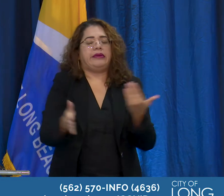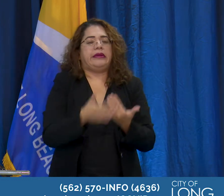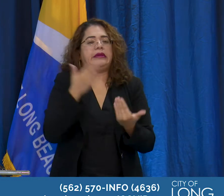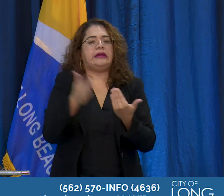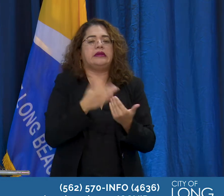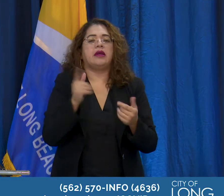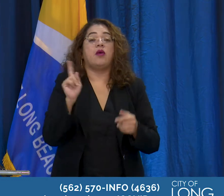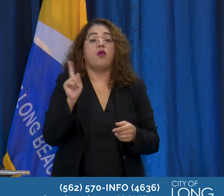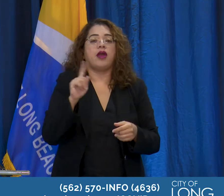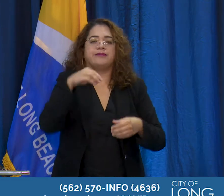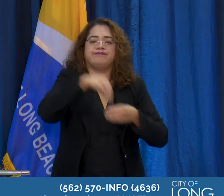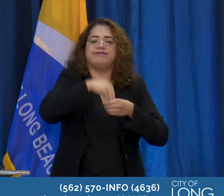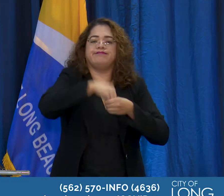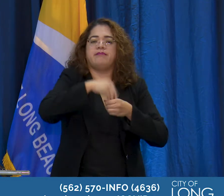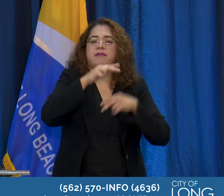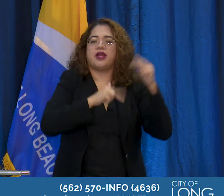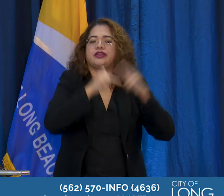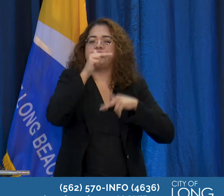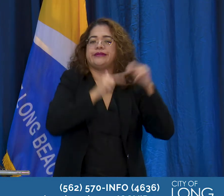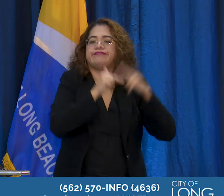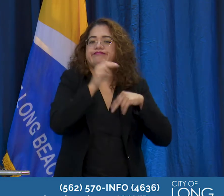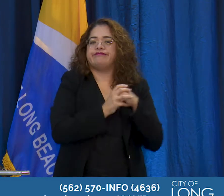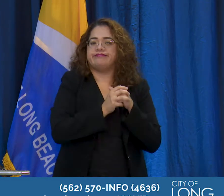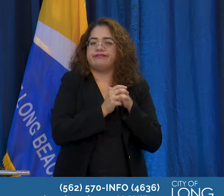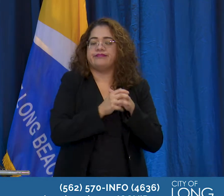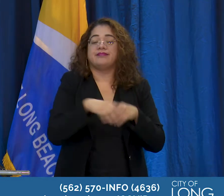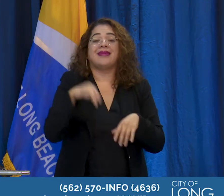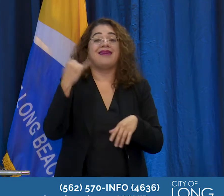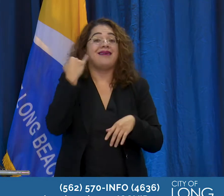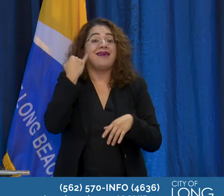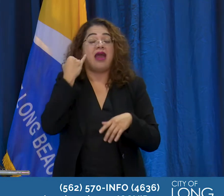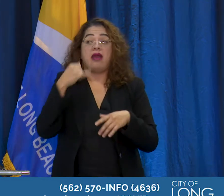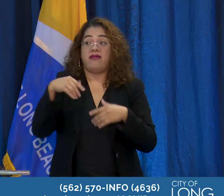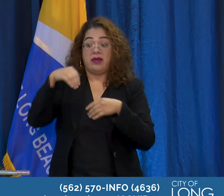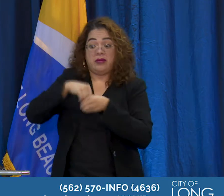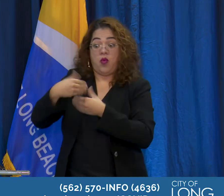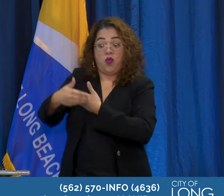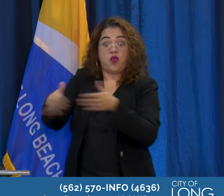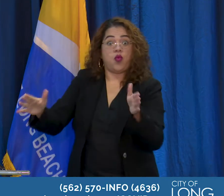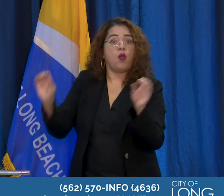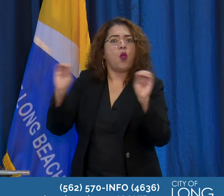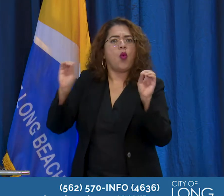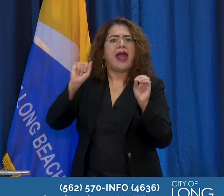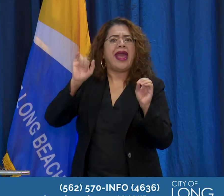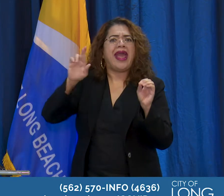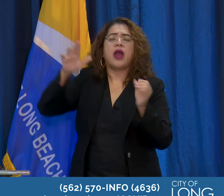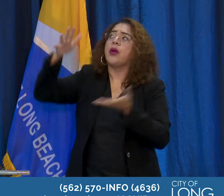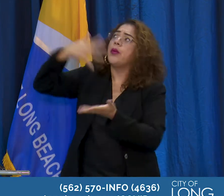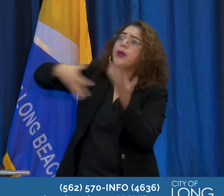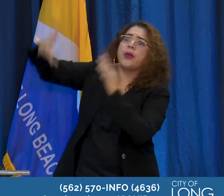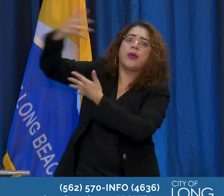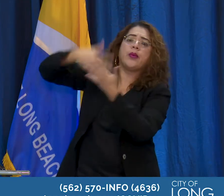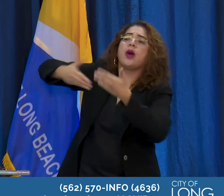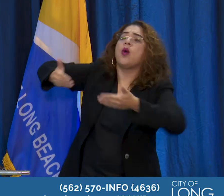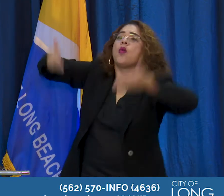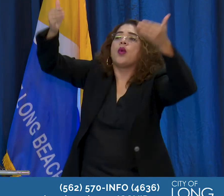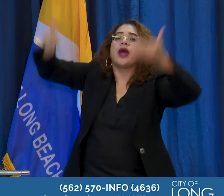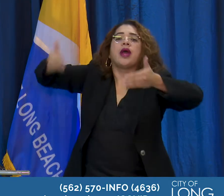indoors and in poorly ventilated areas than when you're in wide open spaces and in outdoors